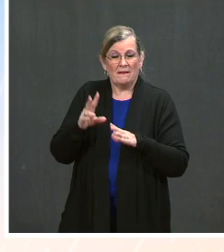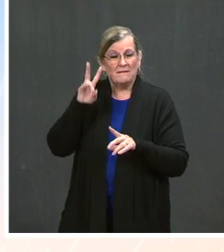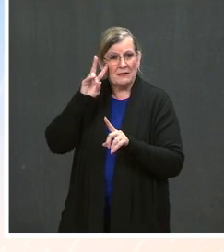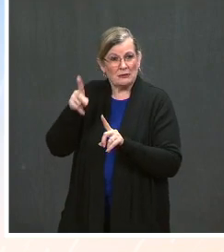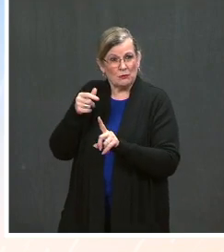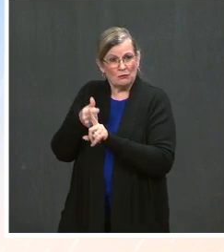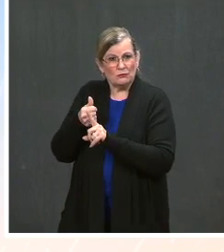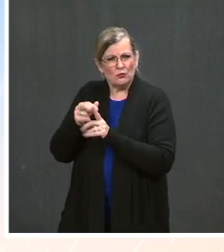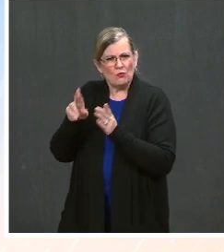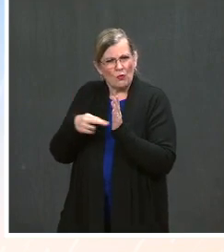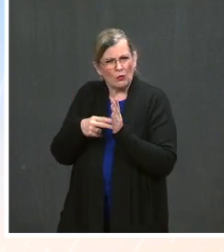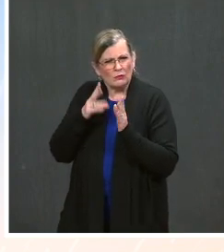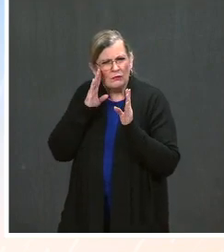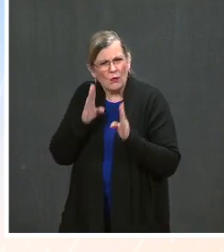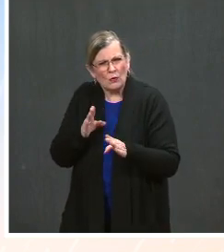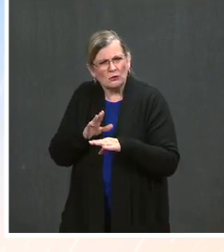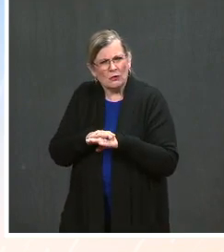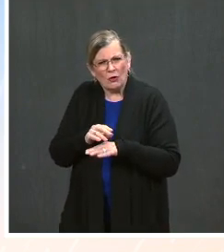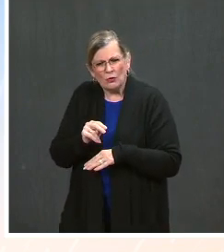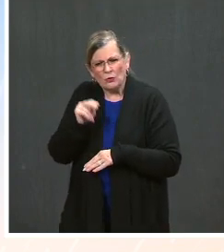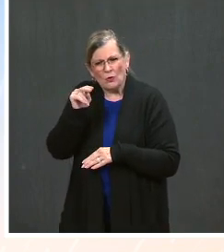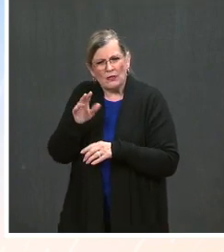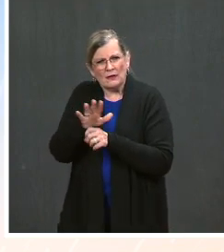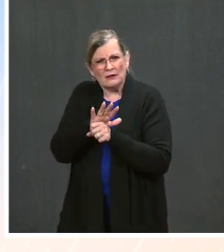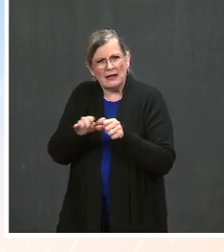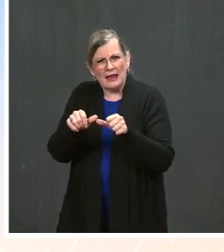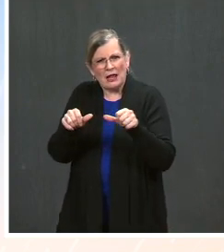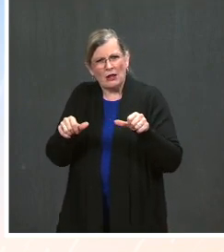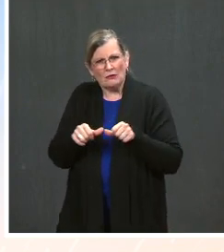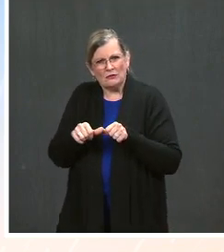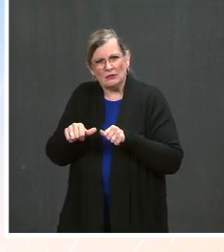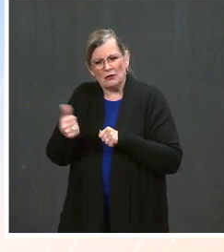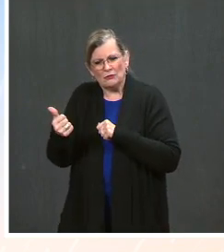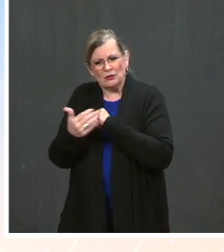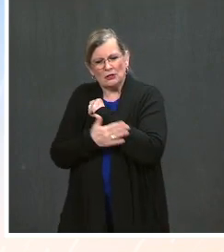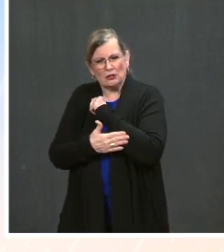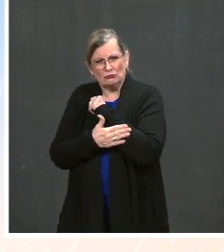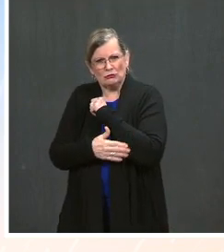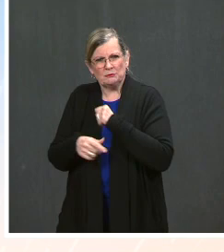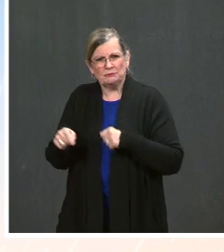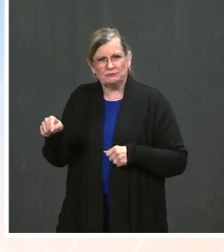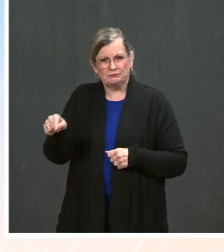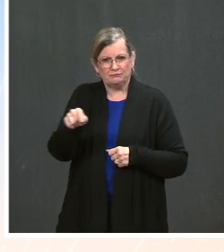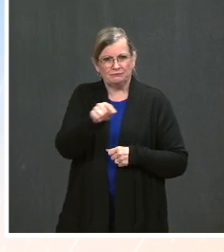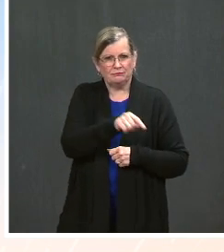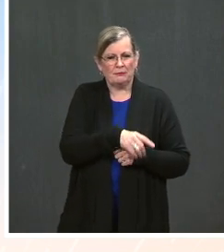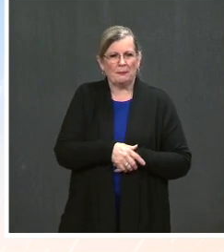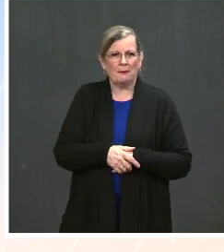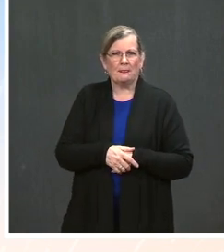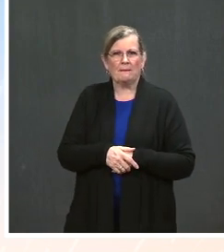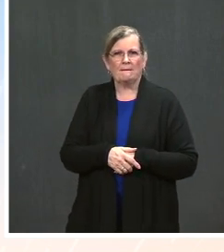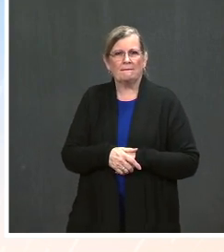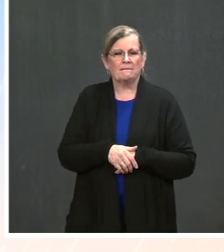Go ahead. The Press: Following up there, if it's such a pressing issue -- I know you've been asked this in the room before -- but if it's such a pressing issue,